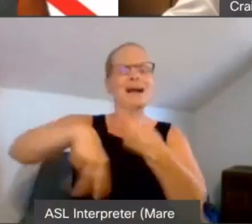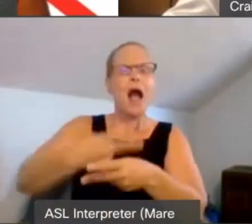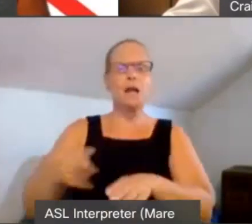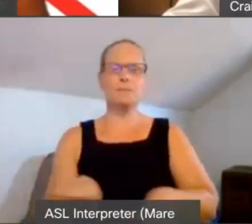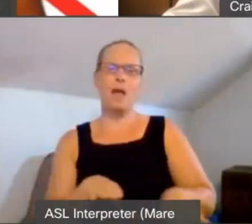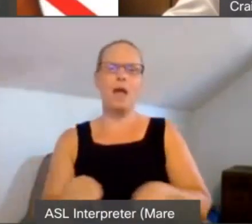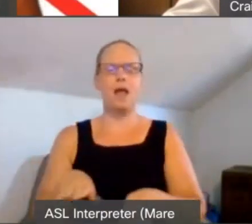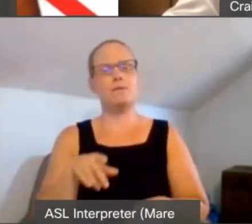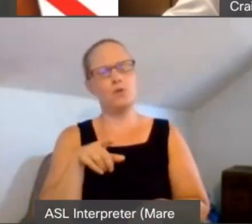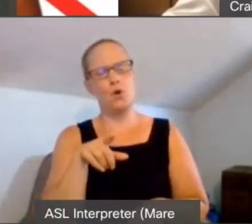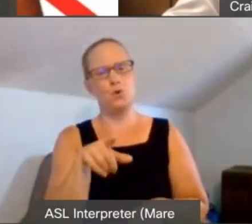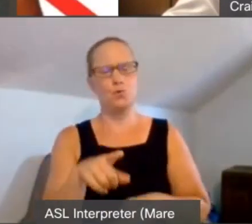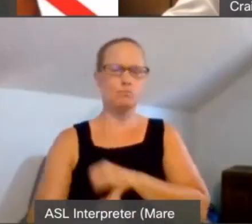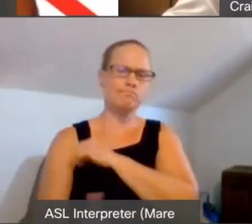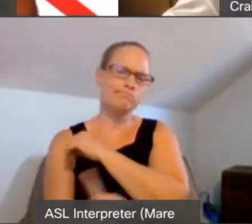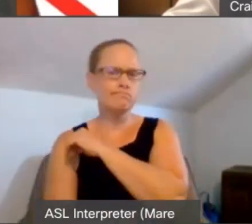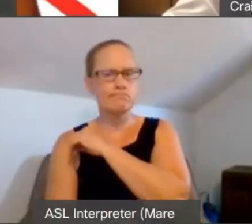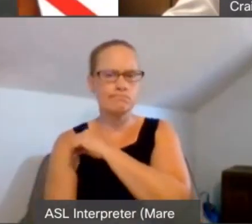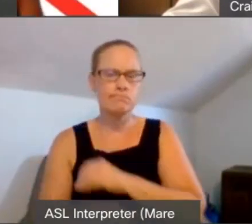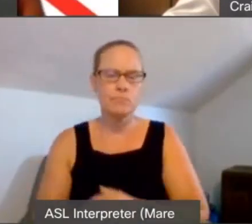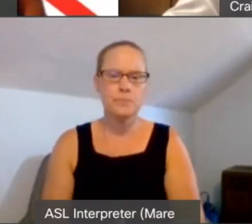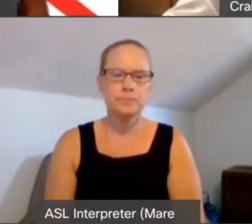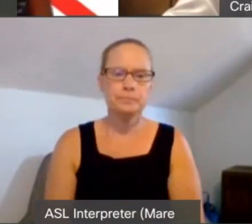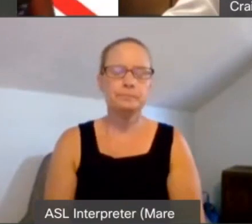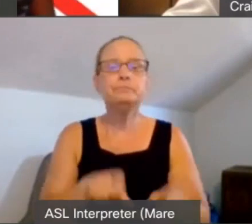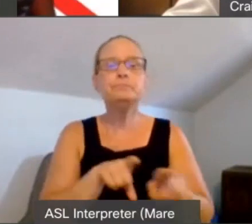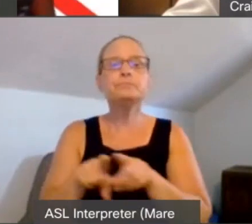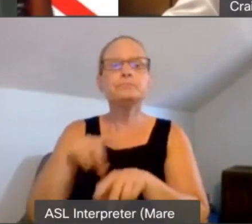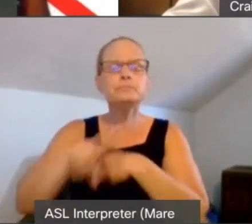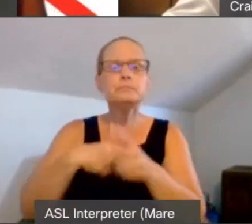that might be sanctionable and also the types of sanctions